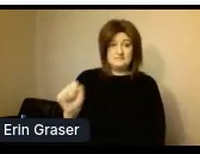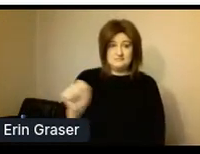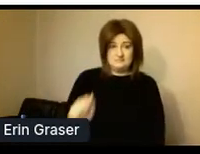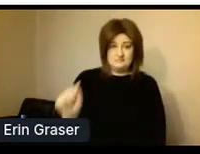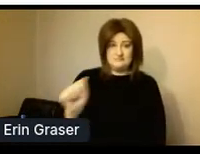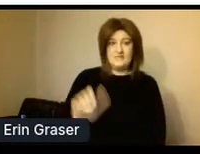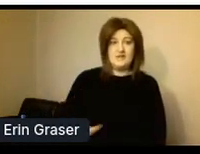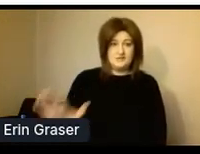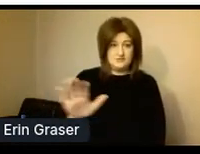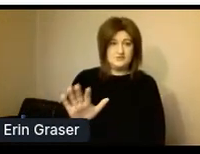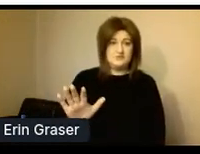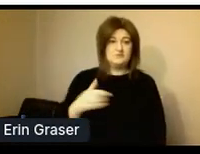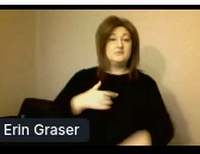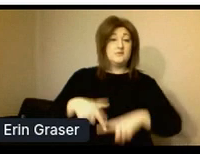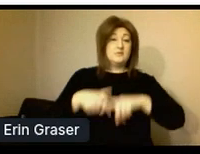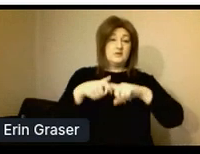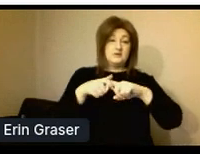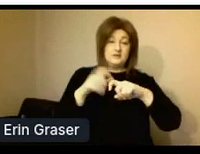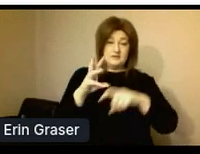So I'm going to stop for a second and take some time.